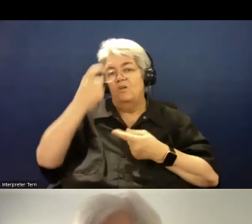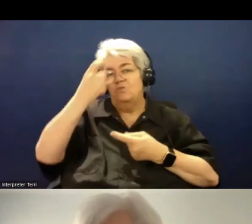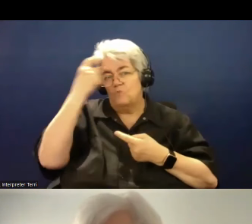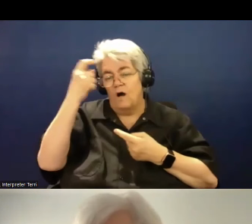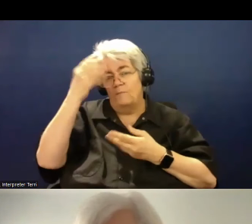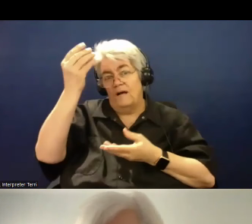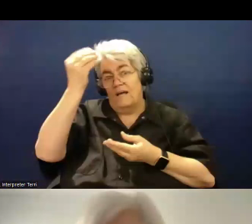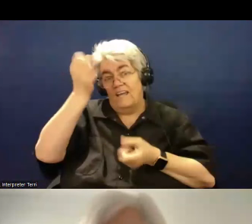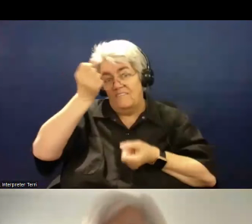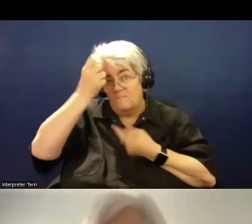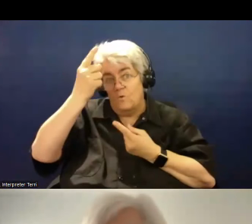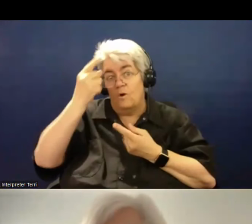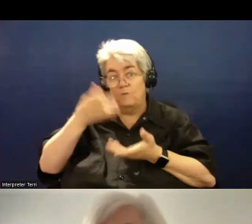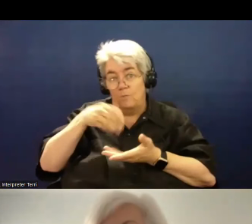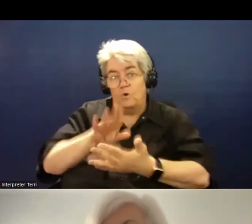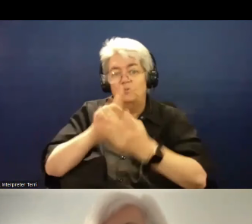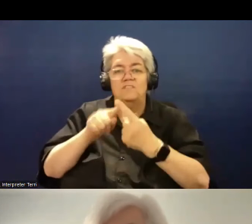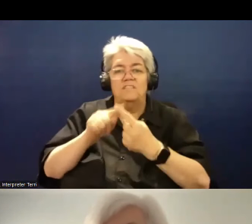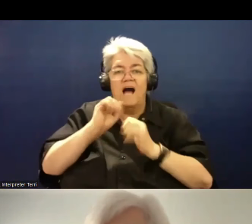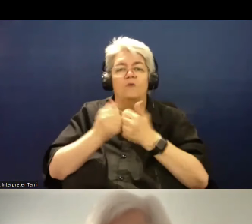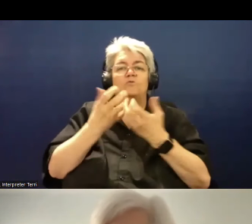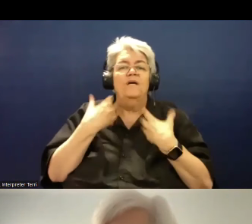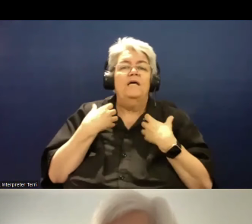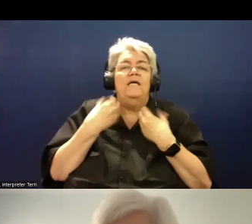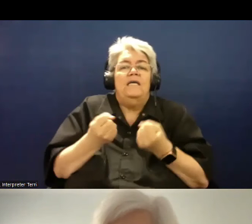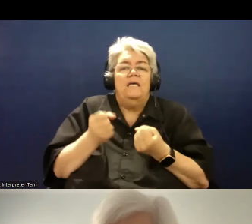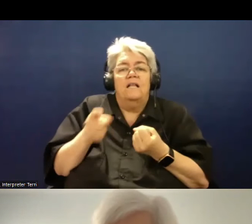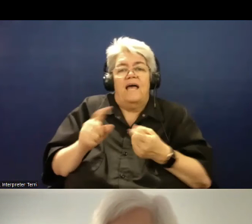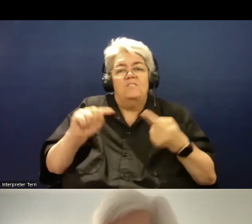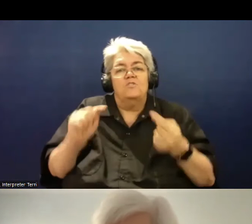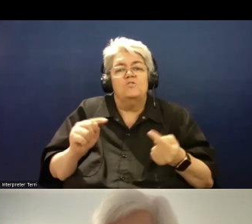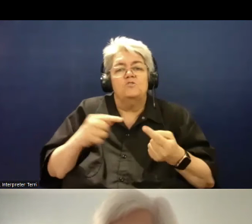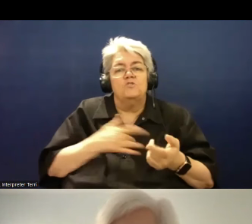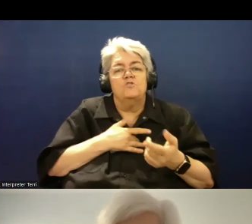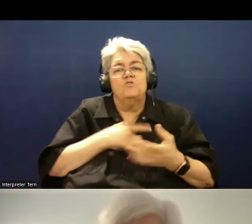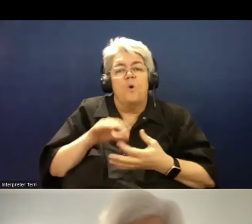HEALING SOUL WOUNDS AND HOW DIFFERENT SUPPORT CAN LOOK IN